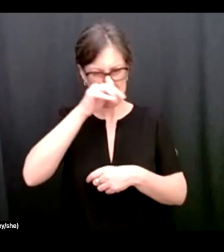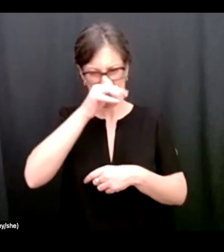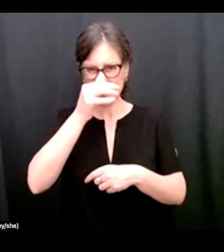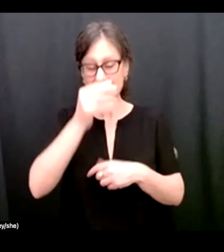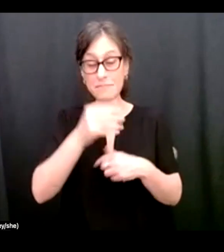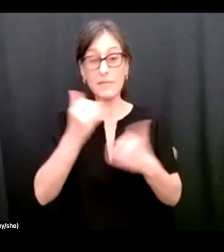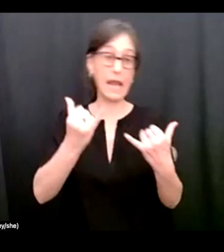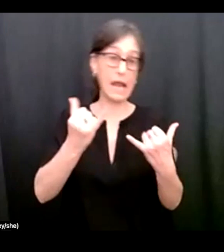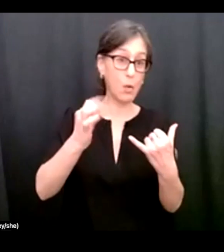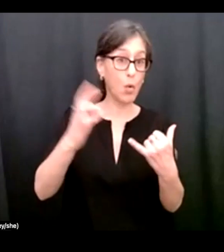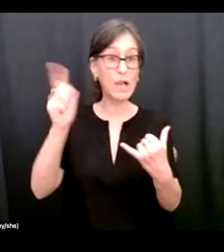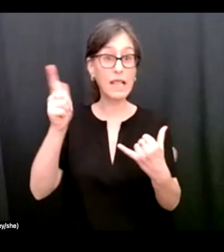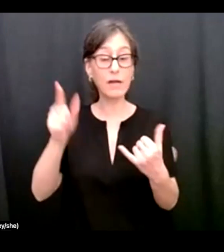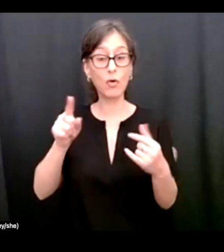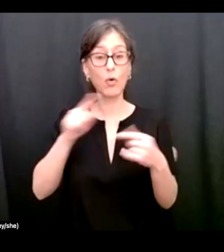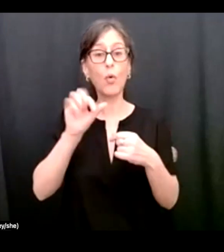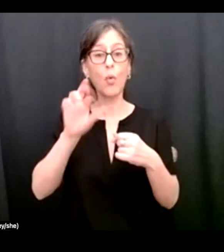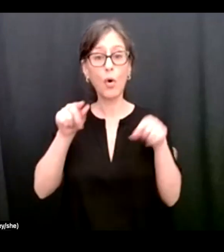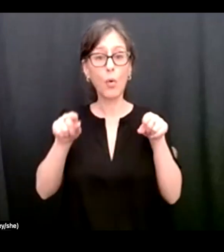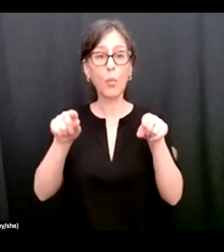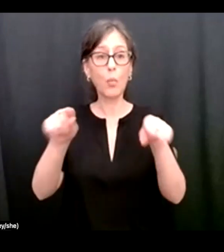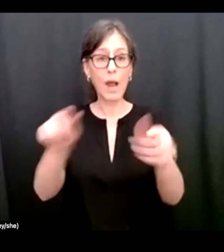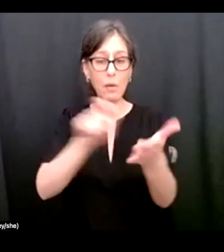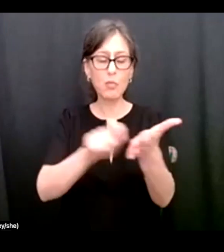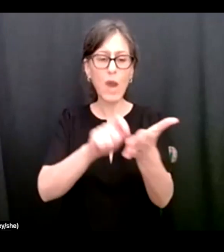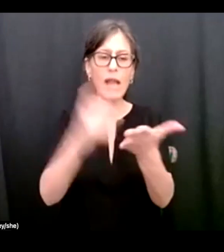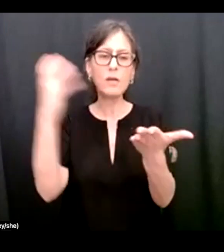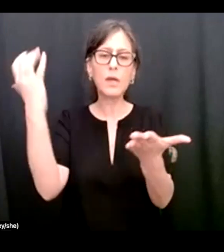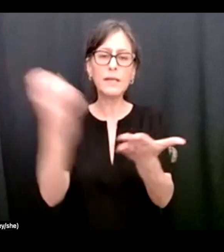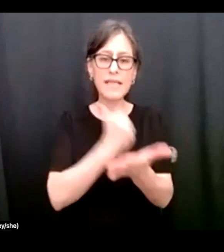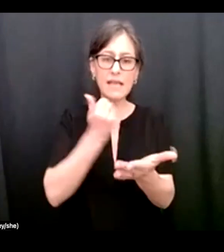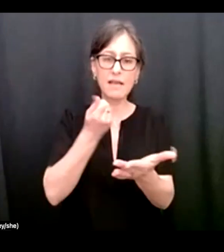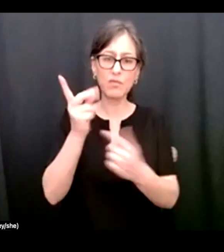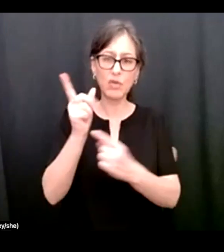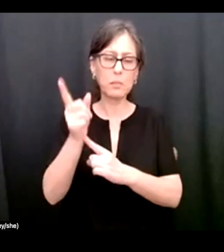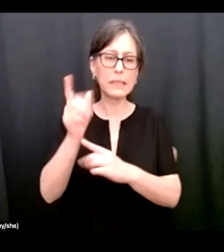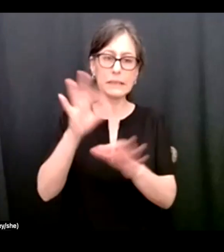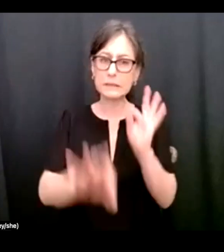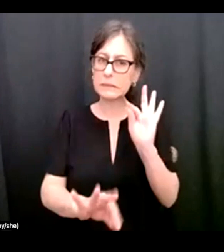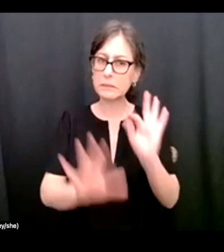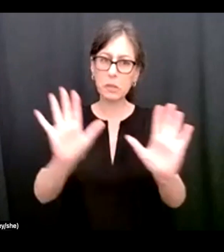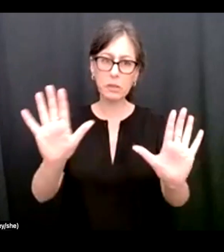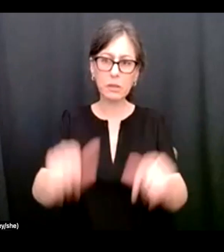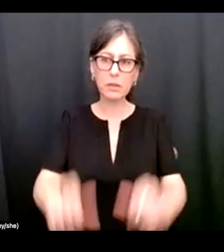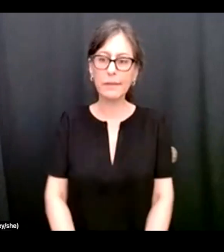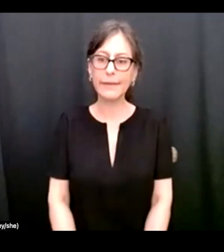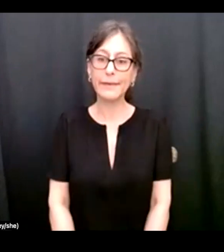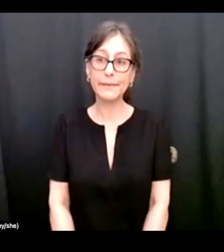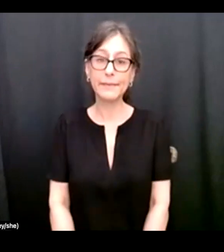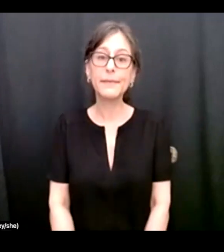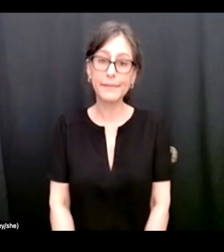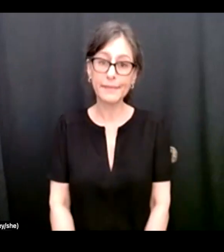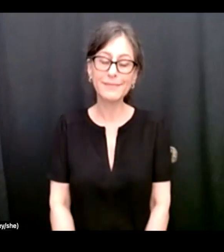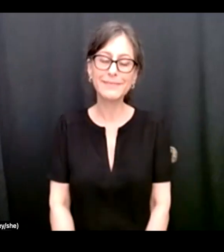or later as we're writing, but let's take a few minutes, very simple, and then that's number two.